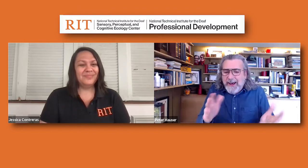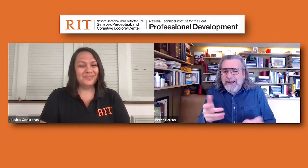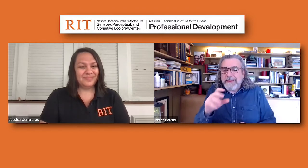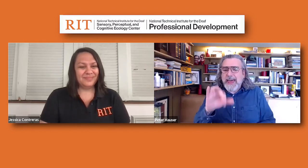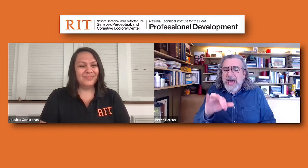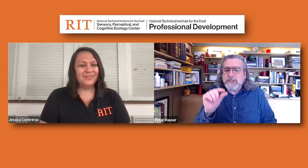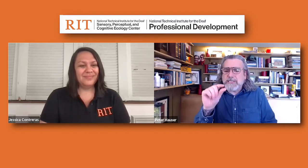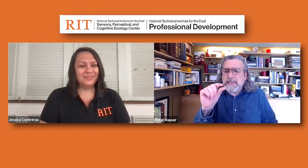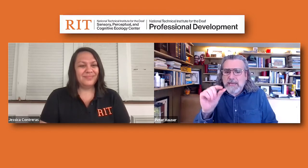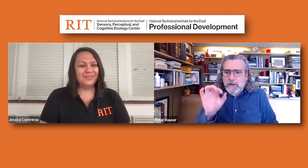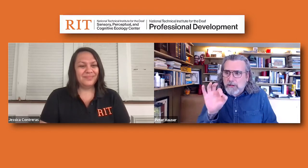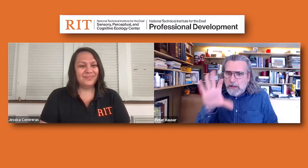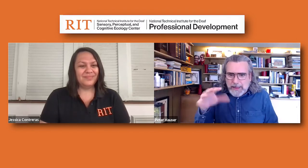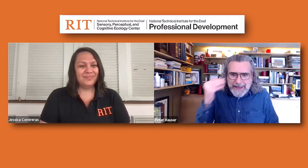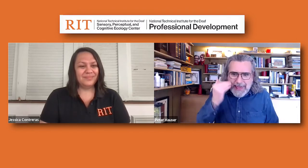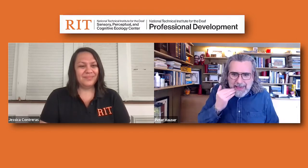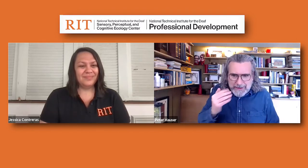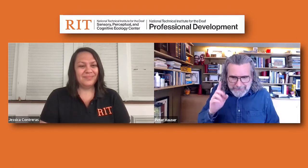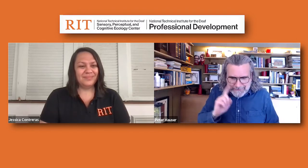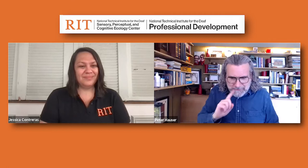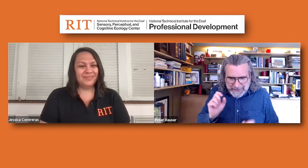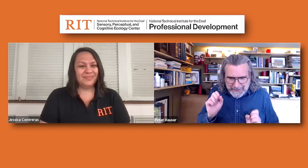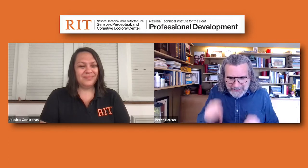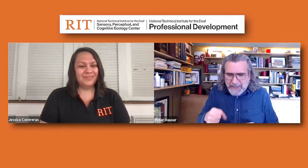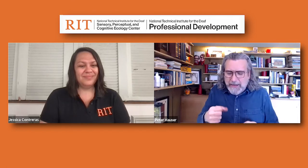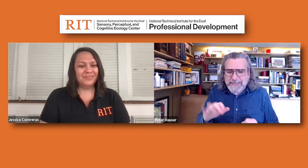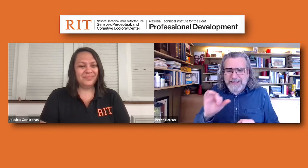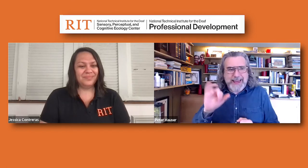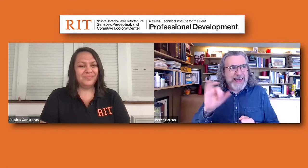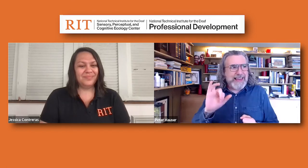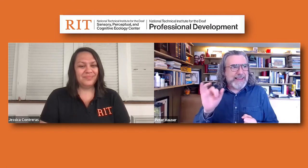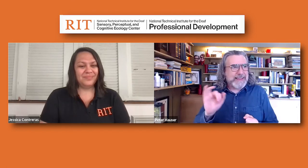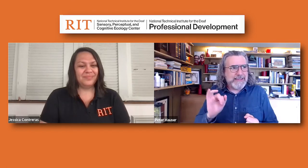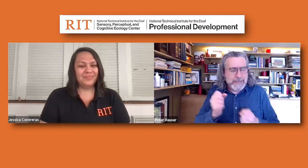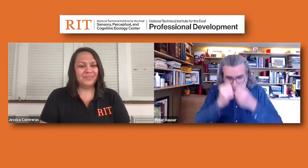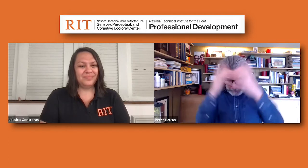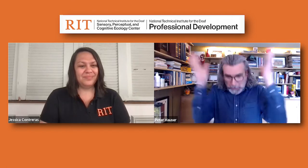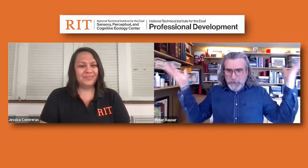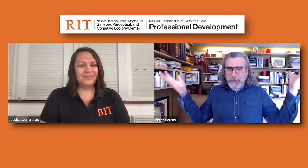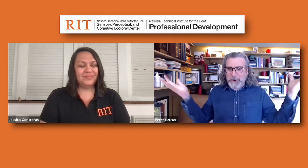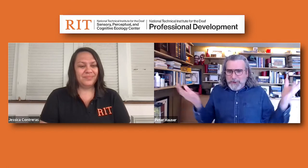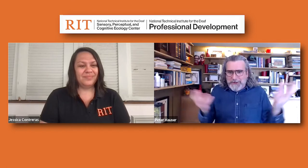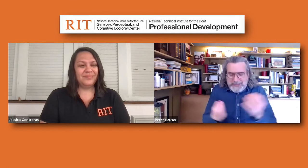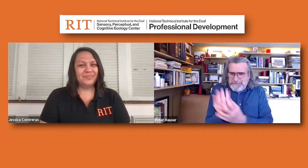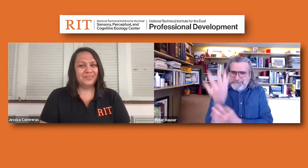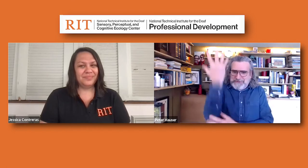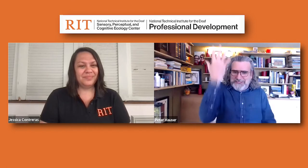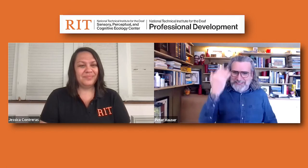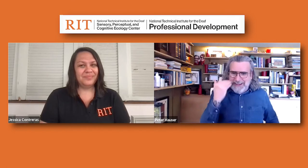with some of those Deaf veterinarians. And it was just one little idea